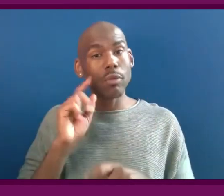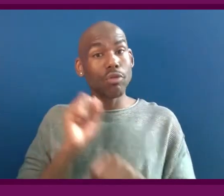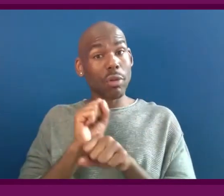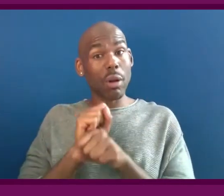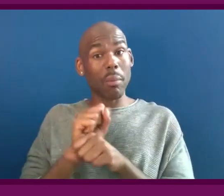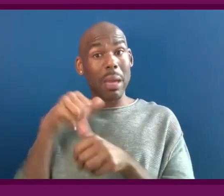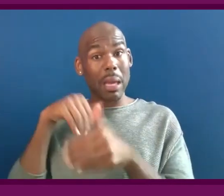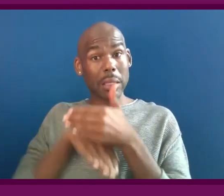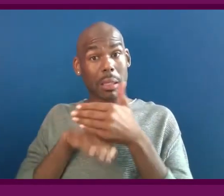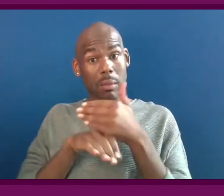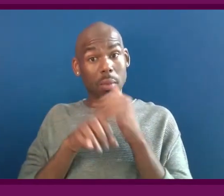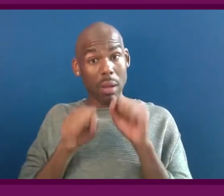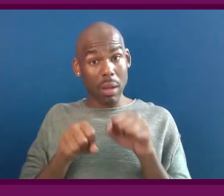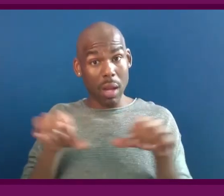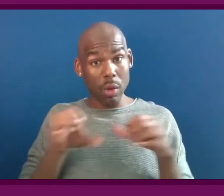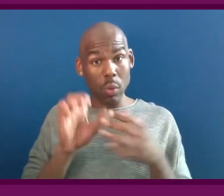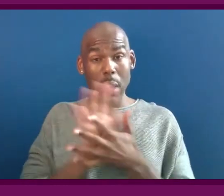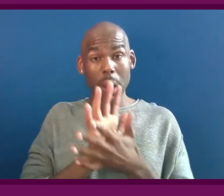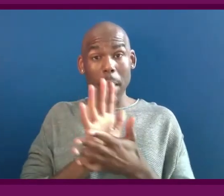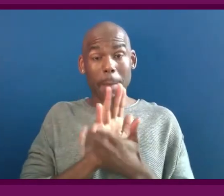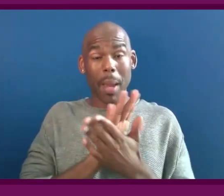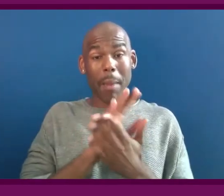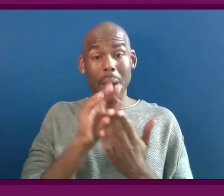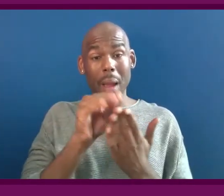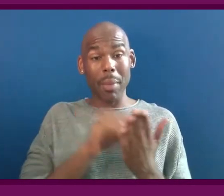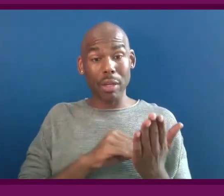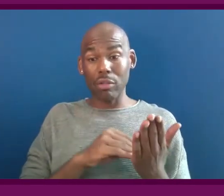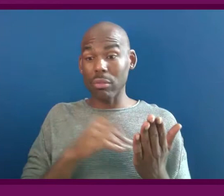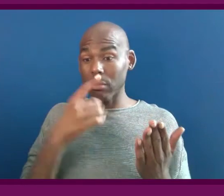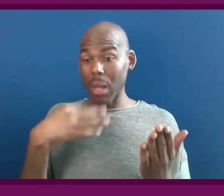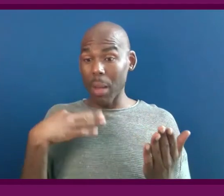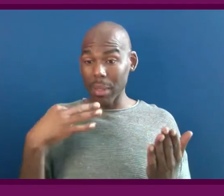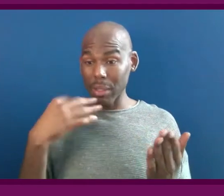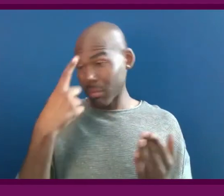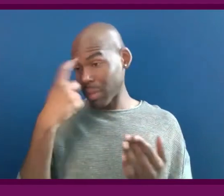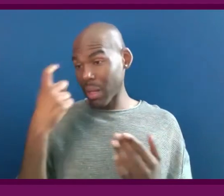Can I do a paper application, because the websites you have up is not necessarily working?